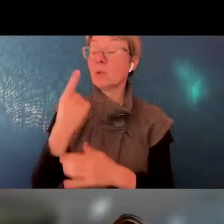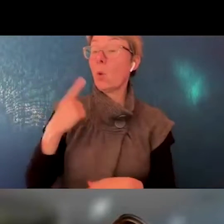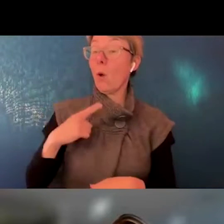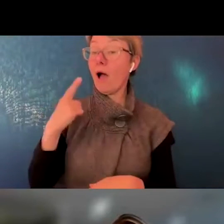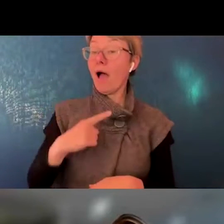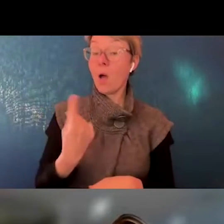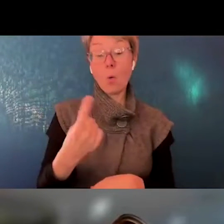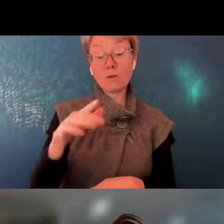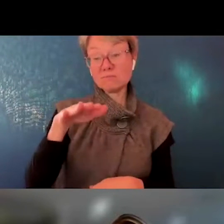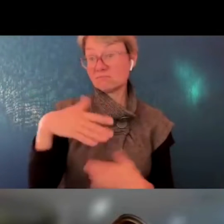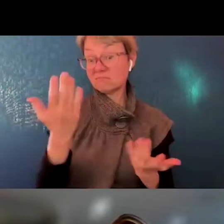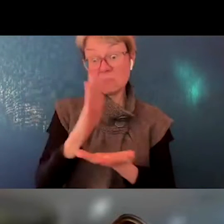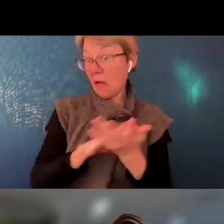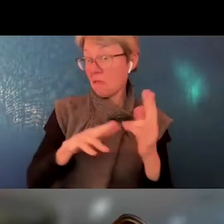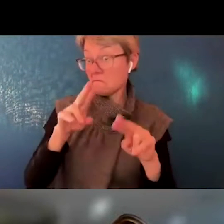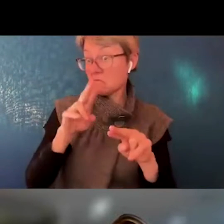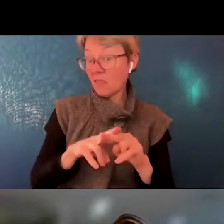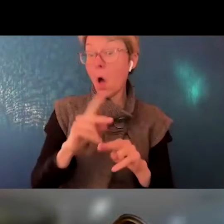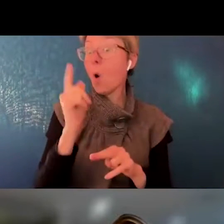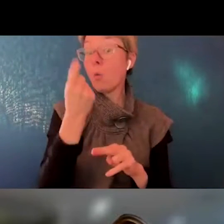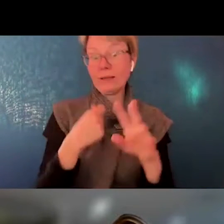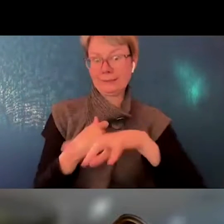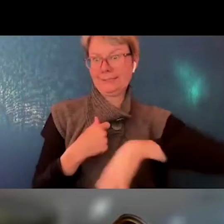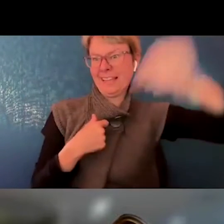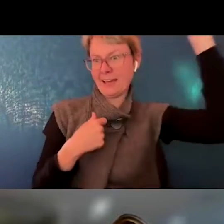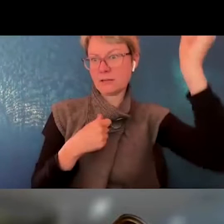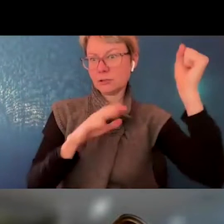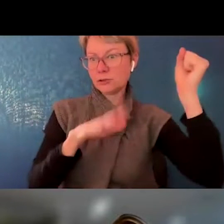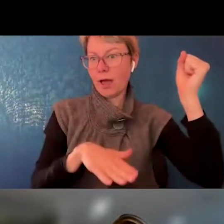and that child might be at risk and it's an emergency application to the court to bring